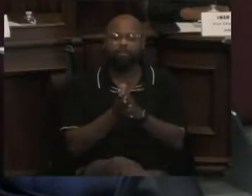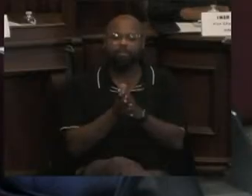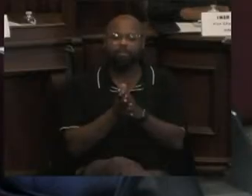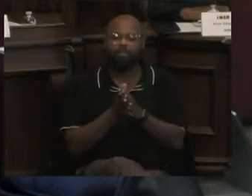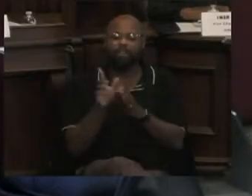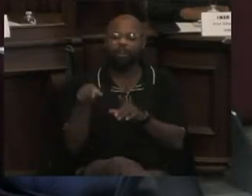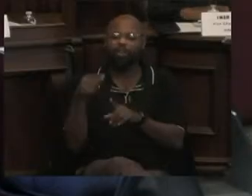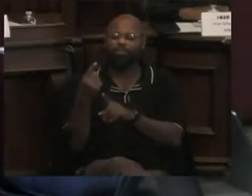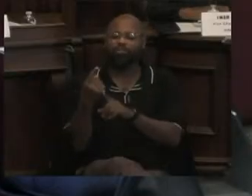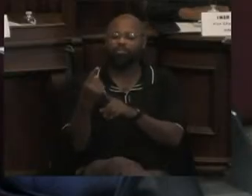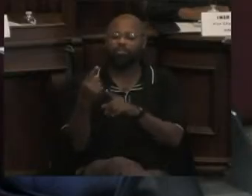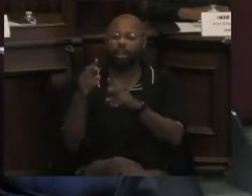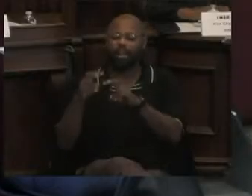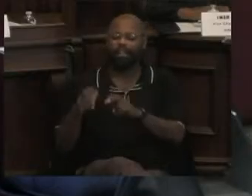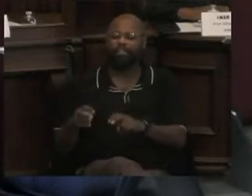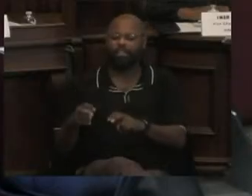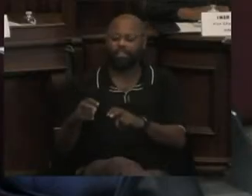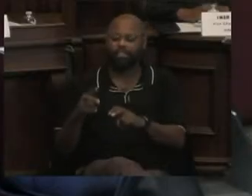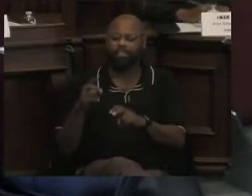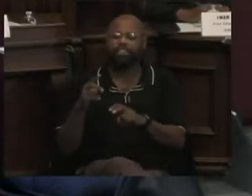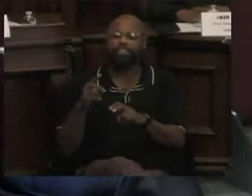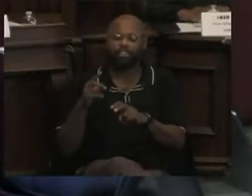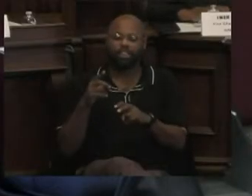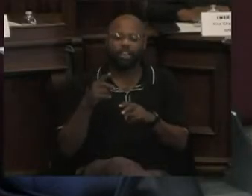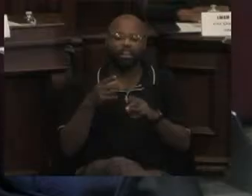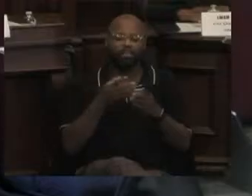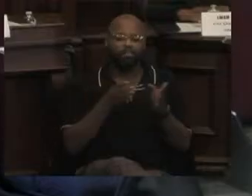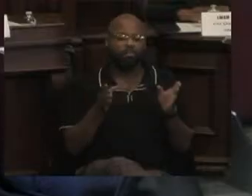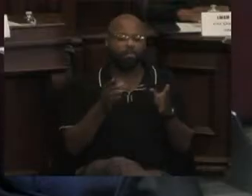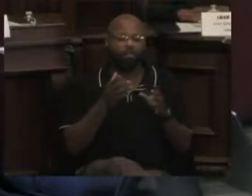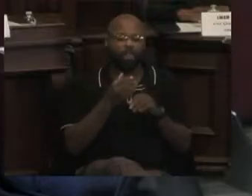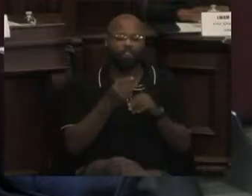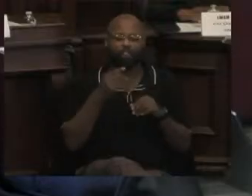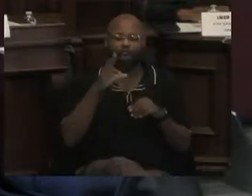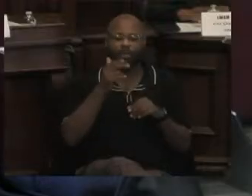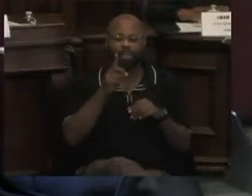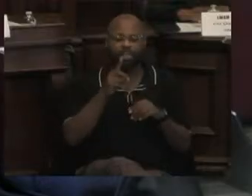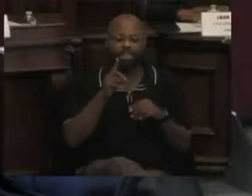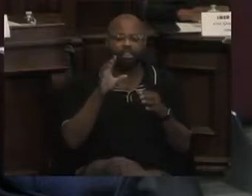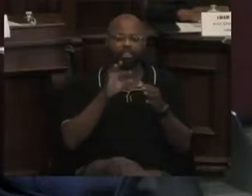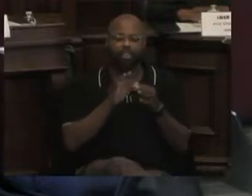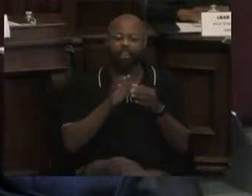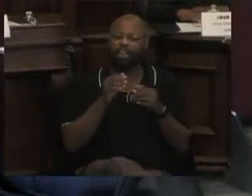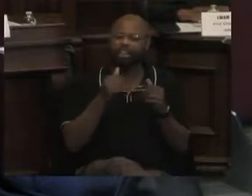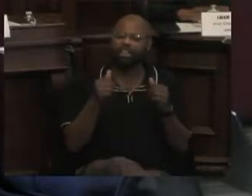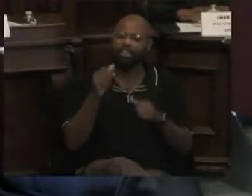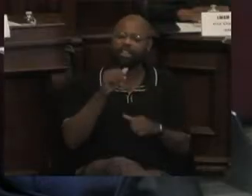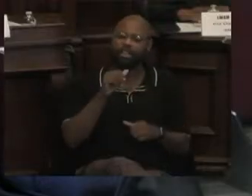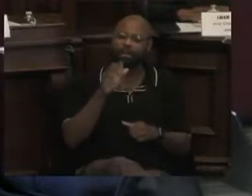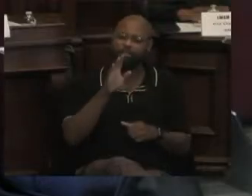And then lastly, I did a stand alone analysis of the public